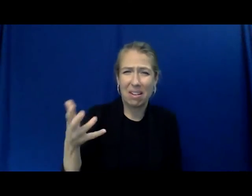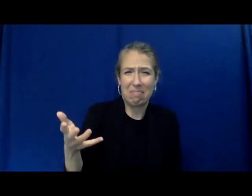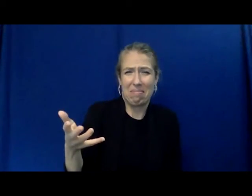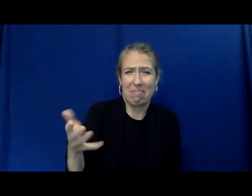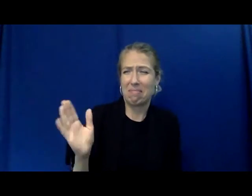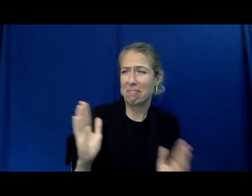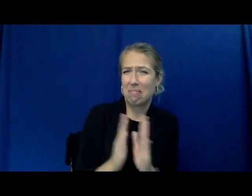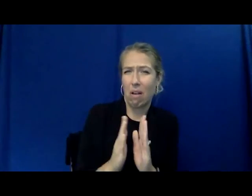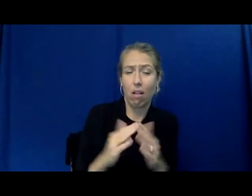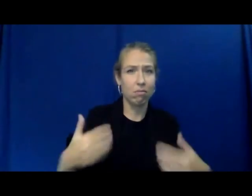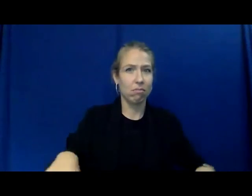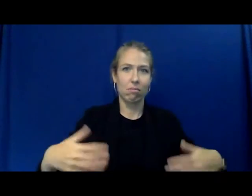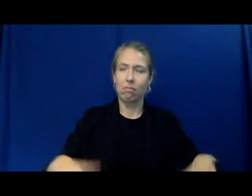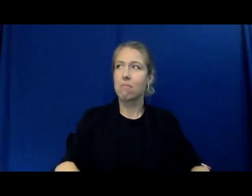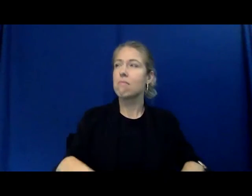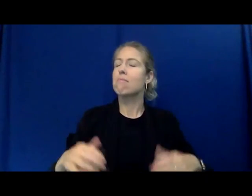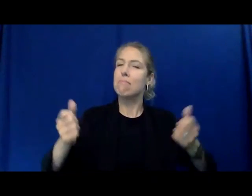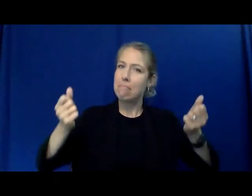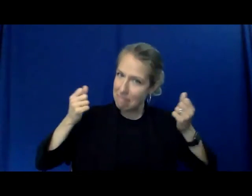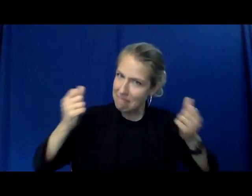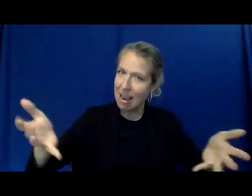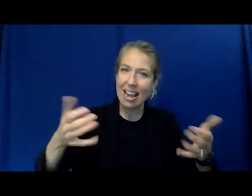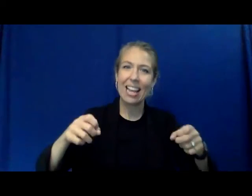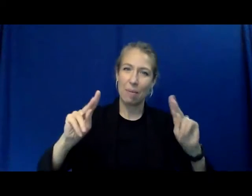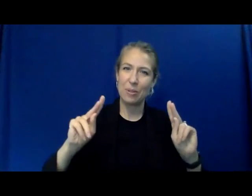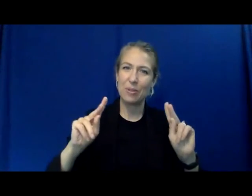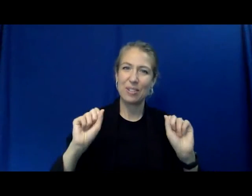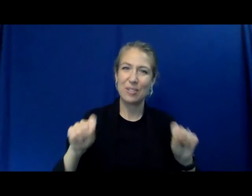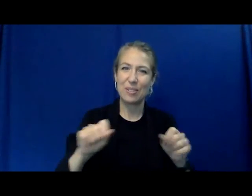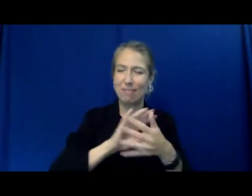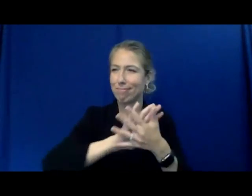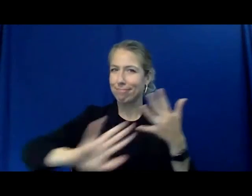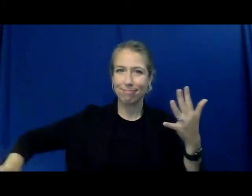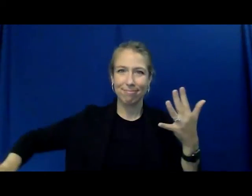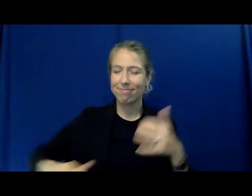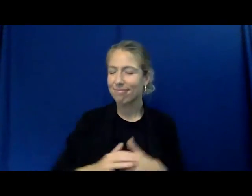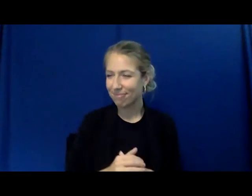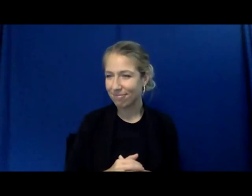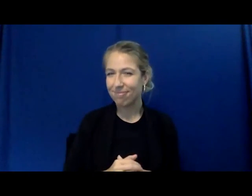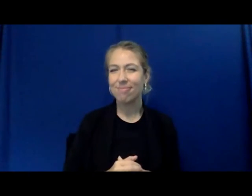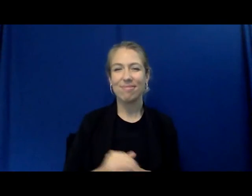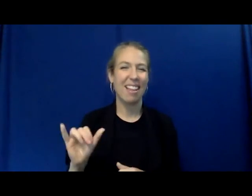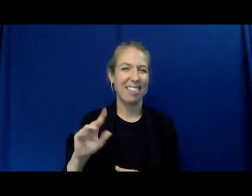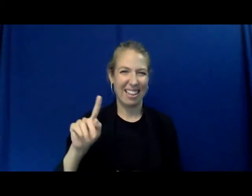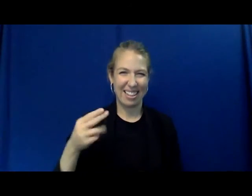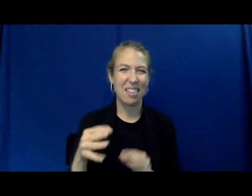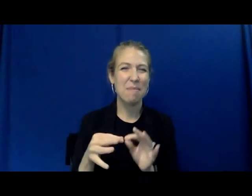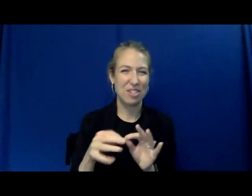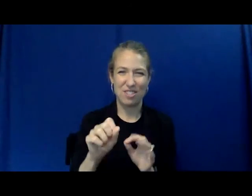out into a number of areas. I start there and like Keith said, then you go from there.